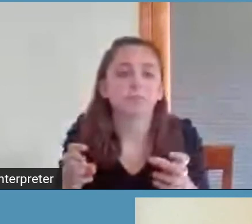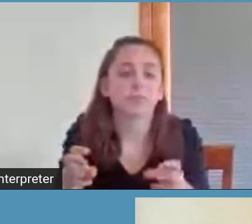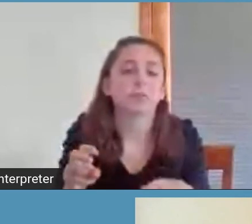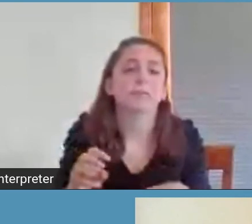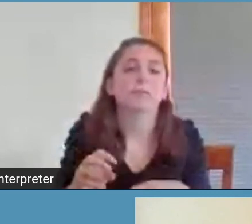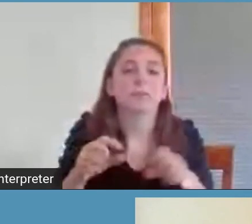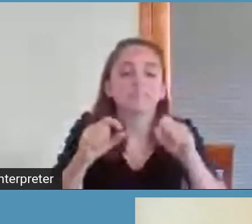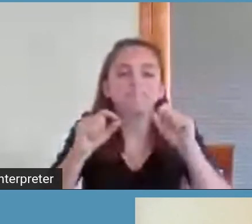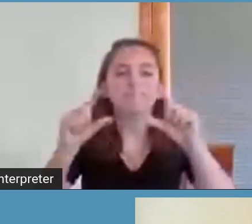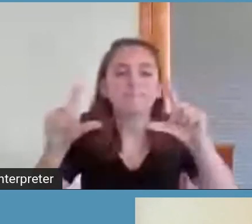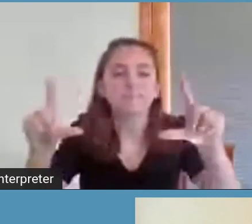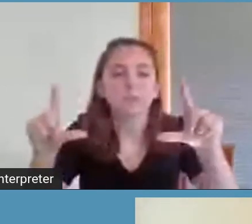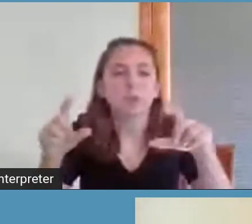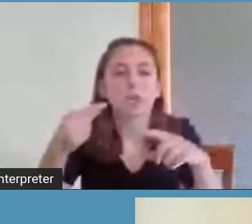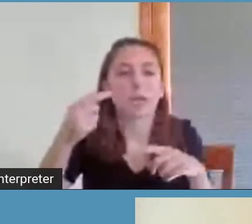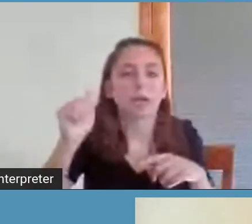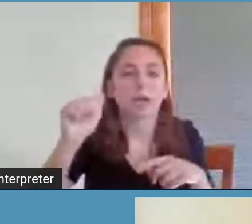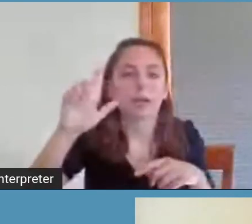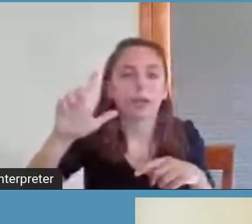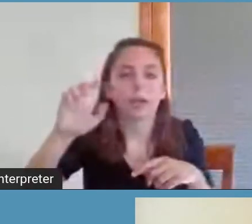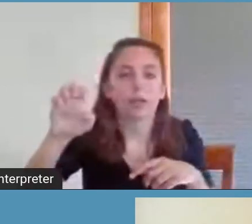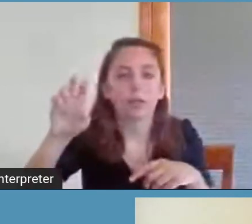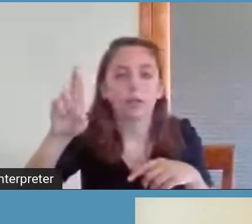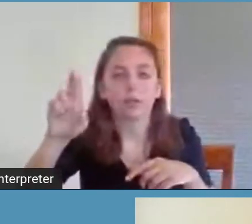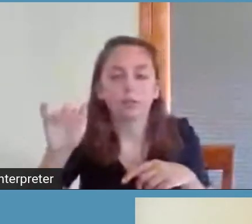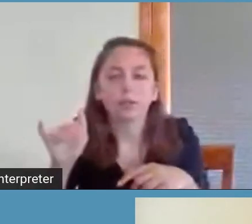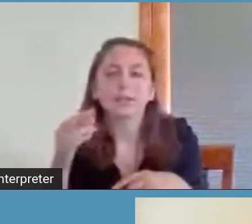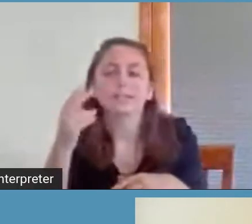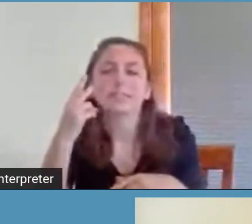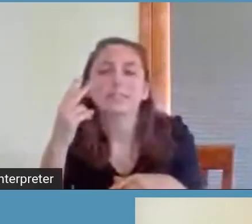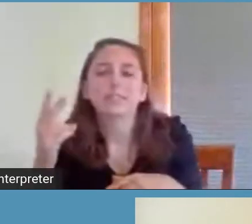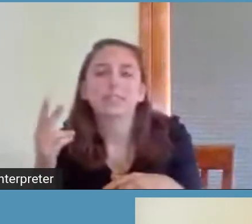so they could see what was happening in second life in the physical gallery so it was a two-way